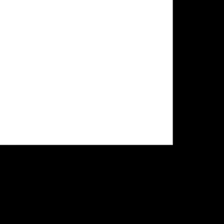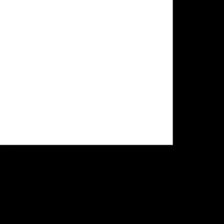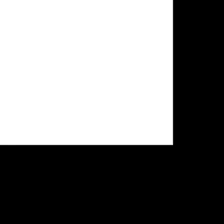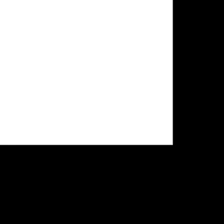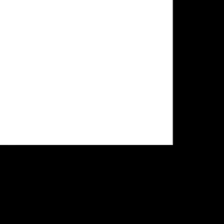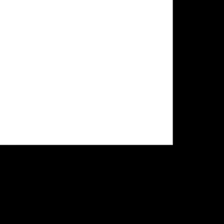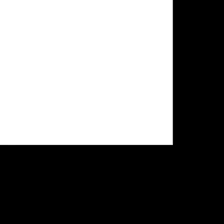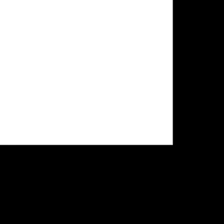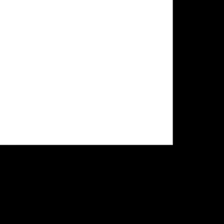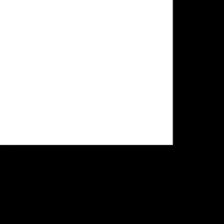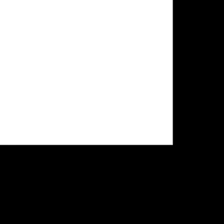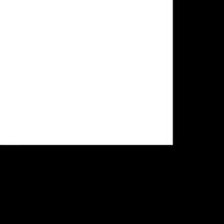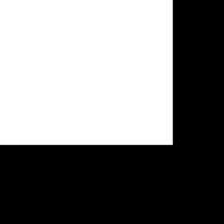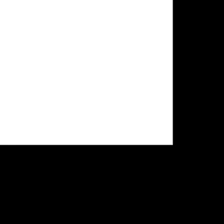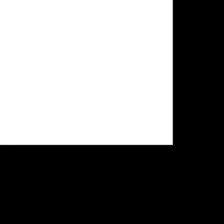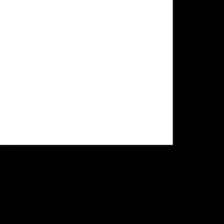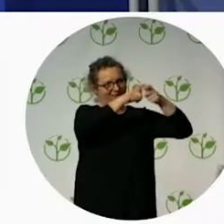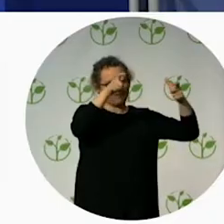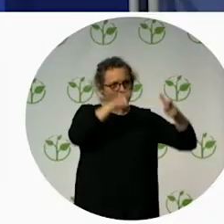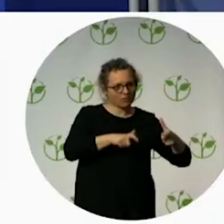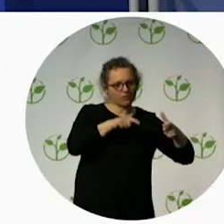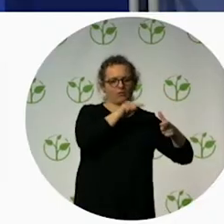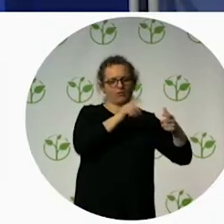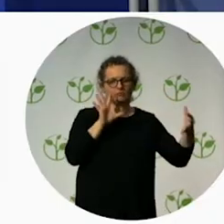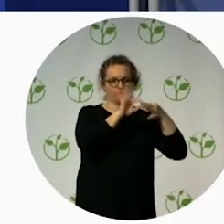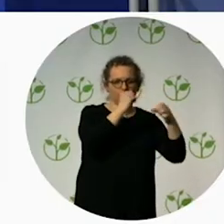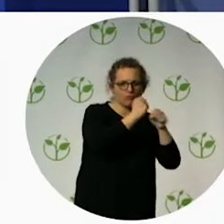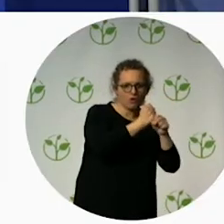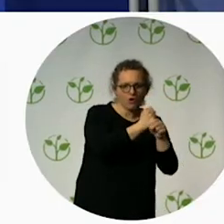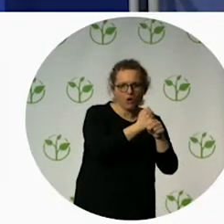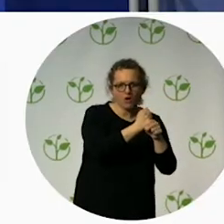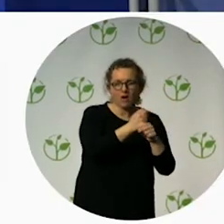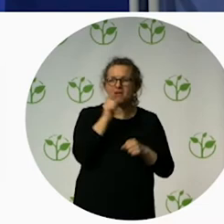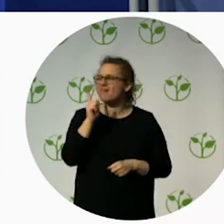Project Conference 2018. Accessibility, if you see it through the eyes of tourism.